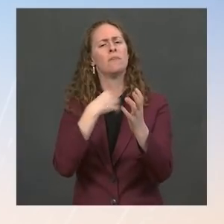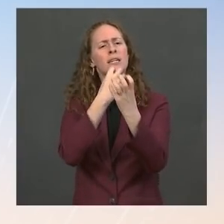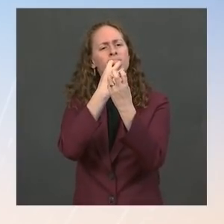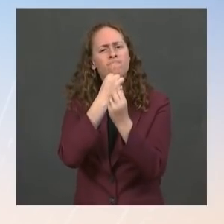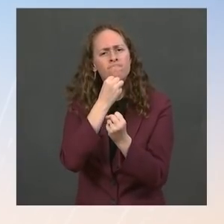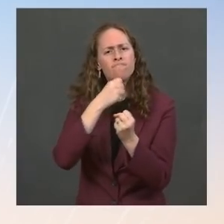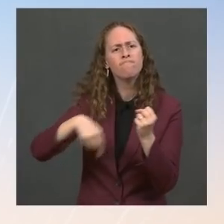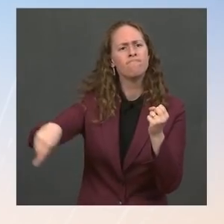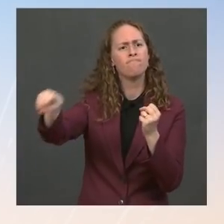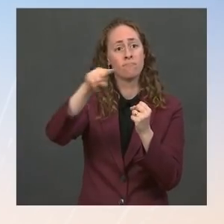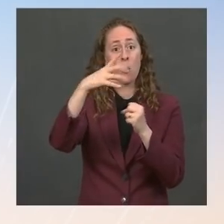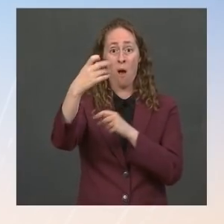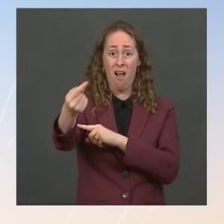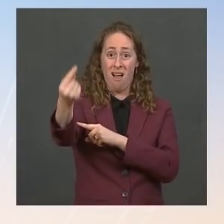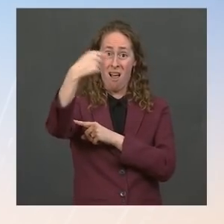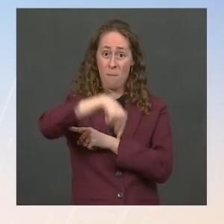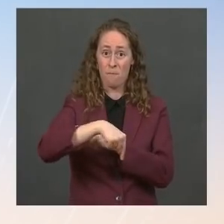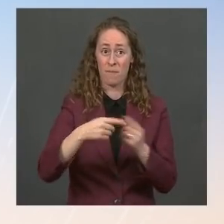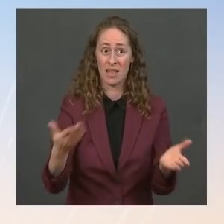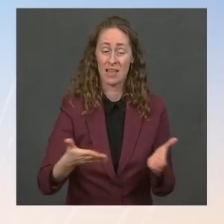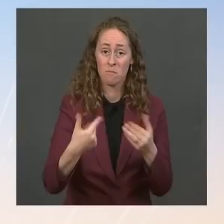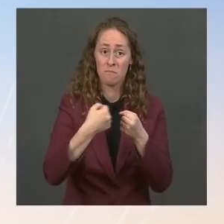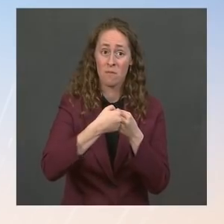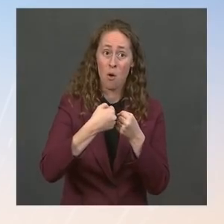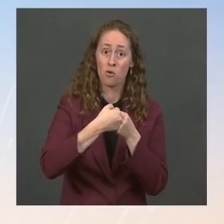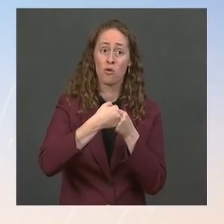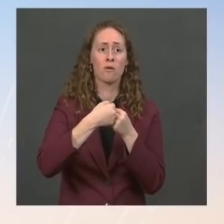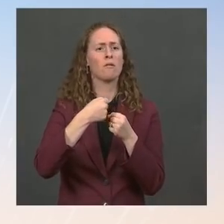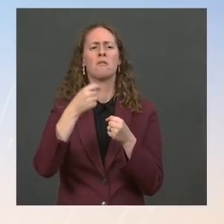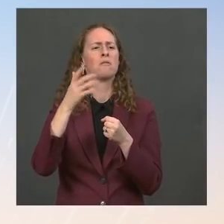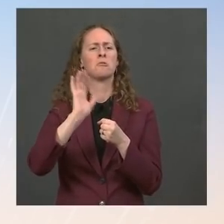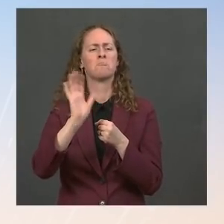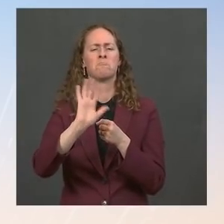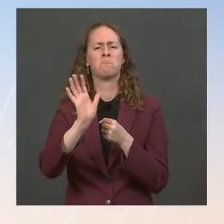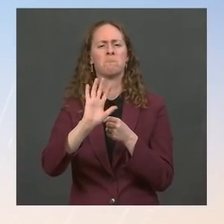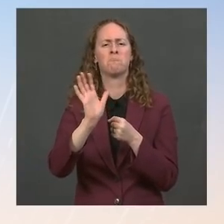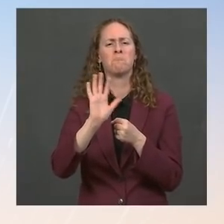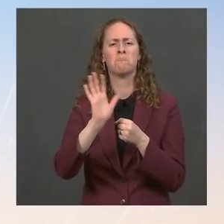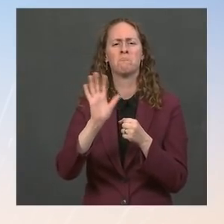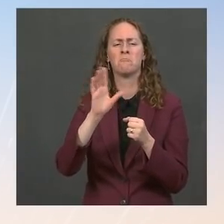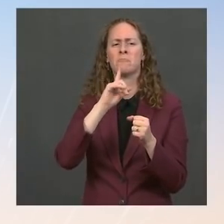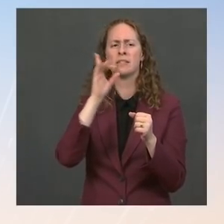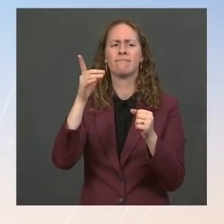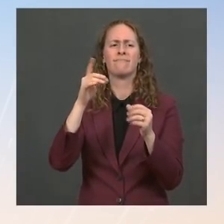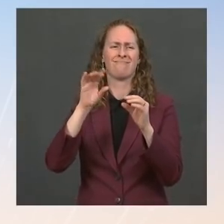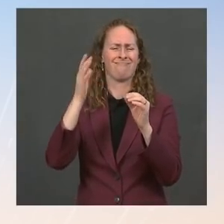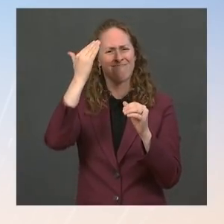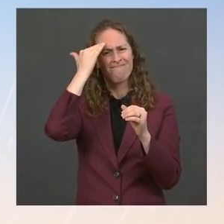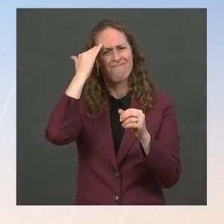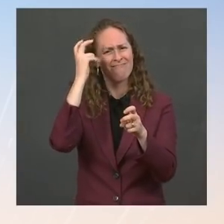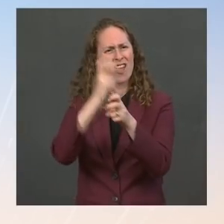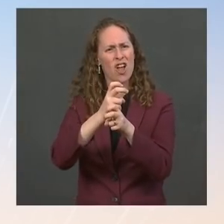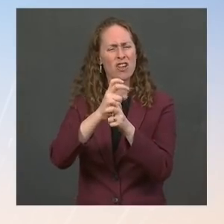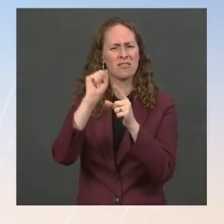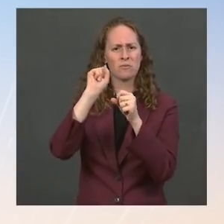is not in line with the Biden administration policies. This is clearly a very challenging circumstance on the ground, one where we have worked